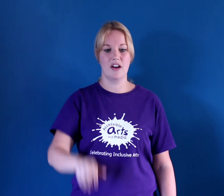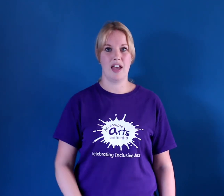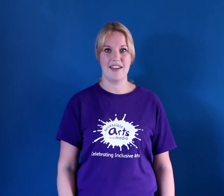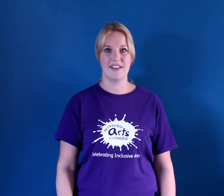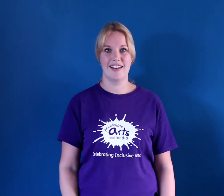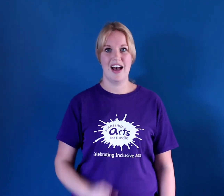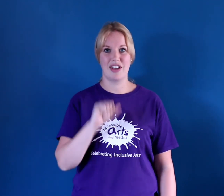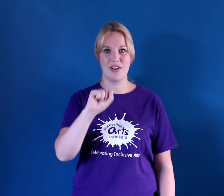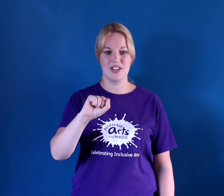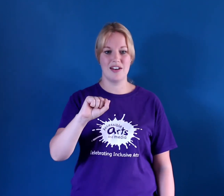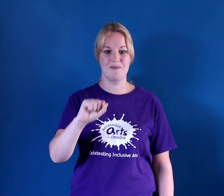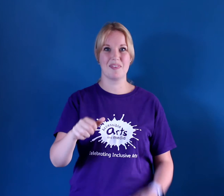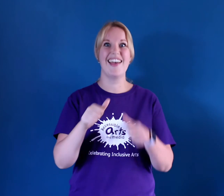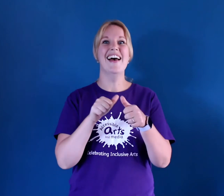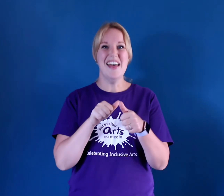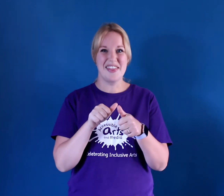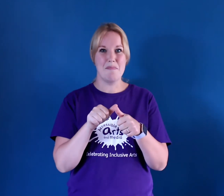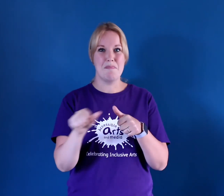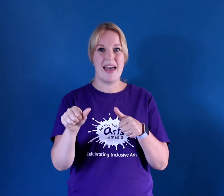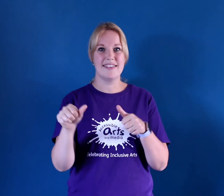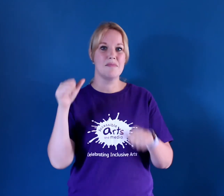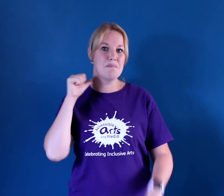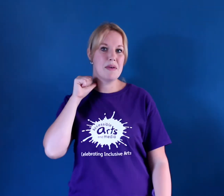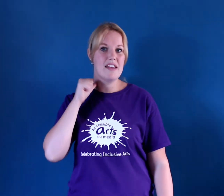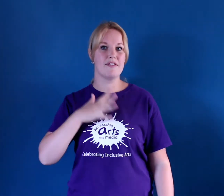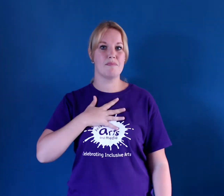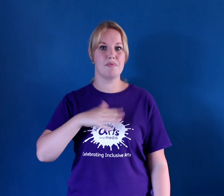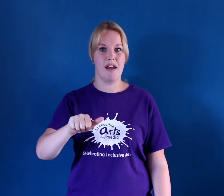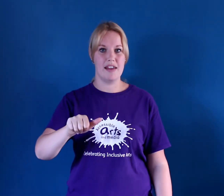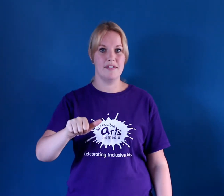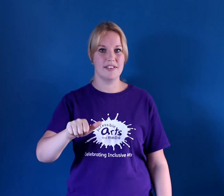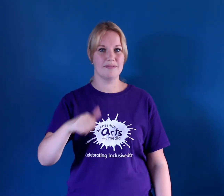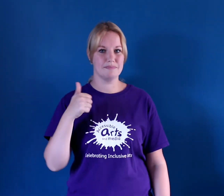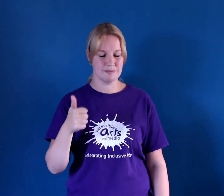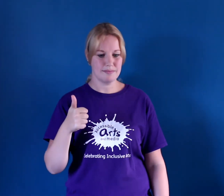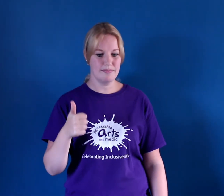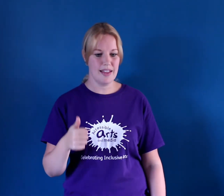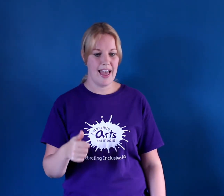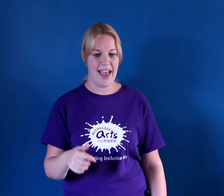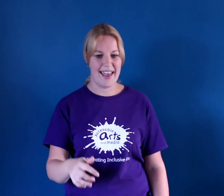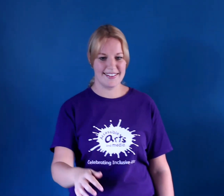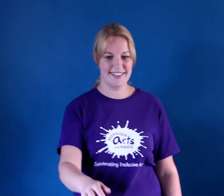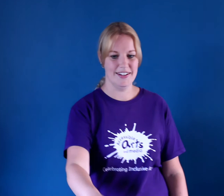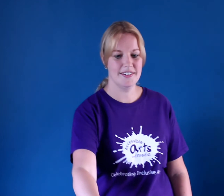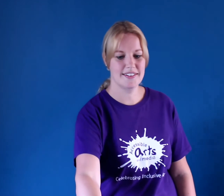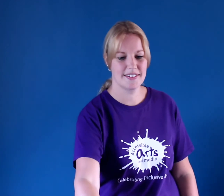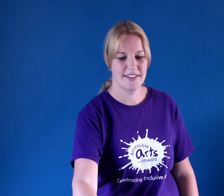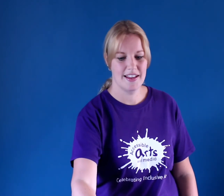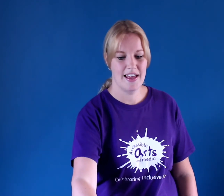Ok, have a go, your turn. The best beef braves. Excellent.